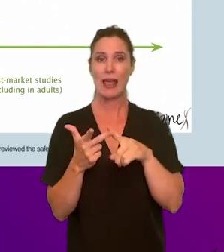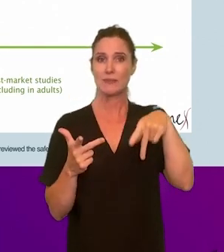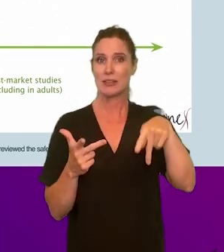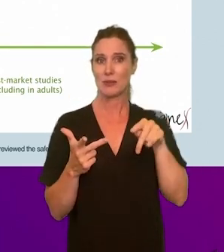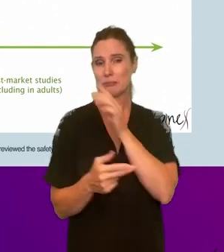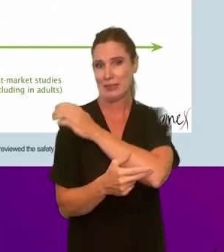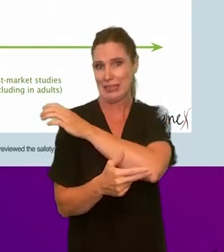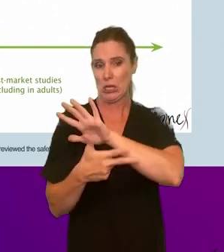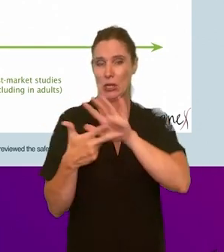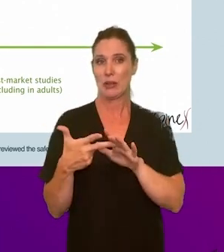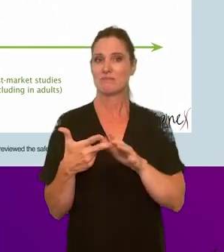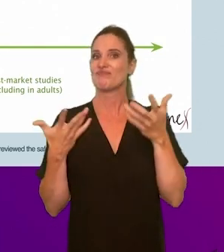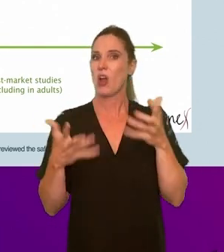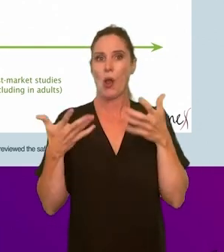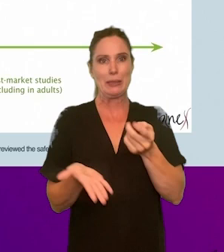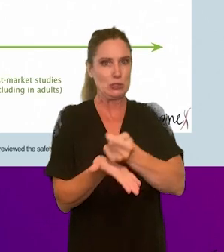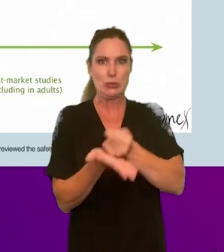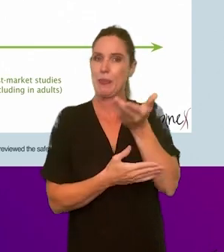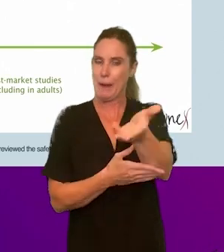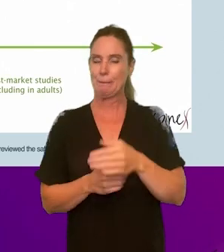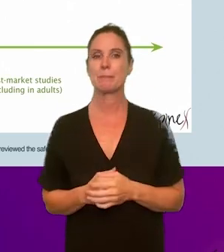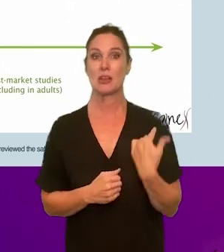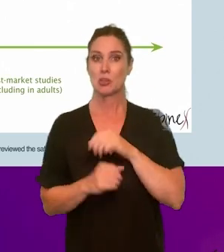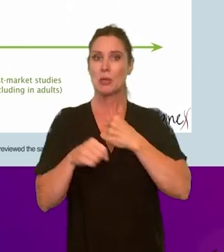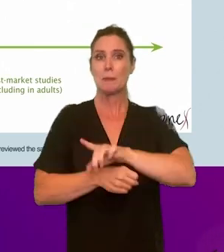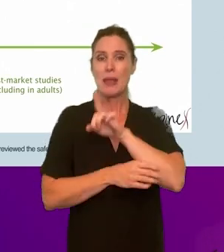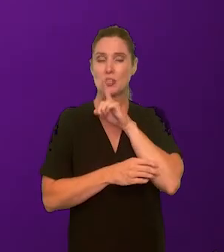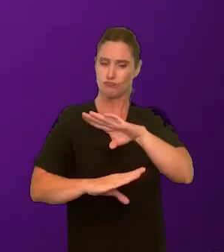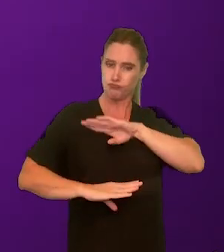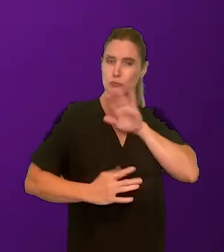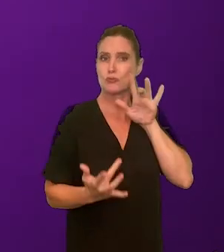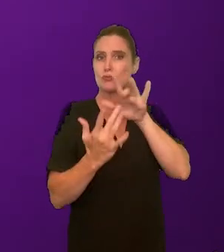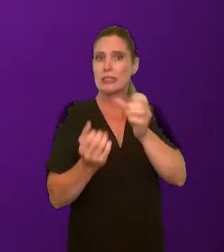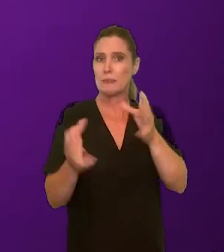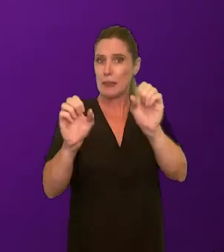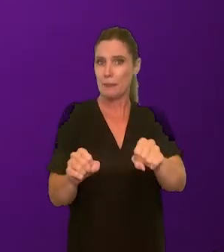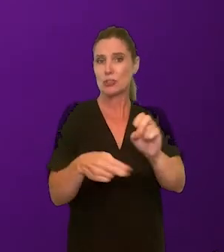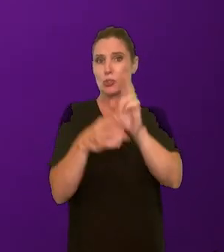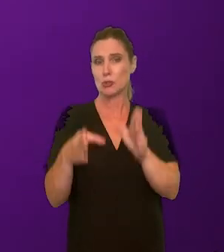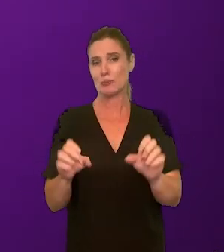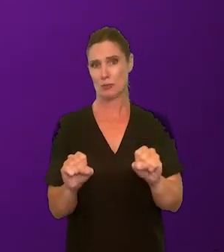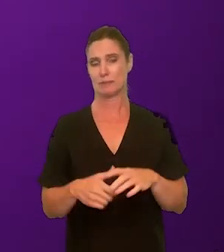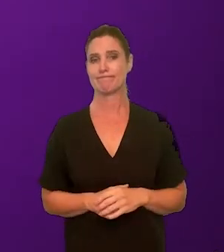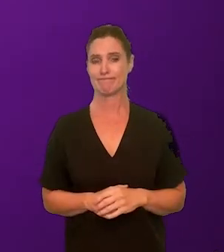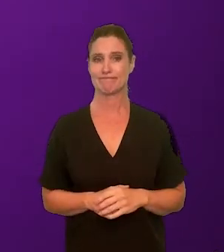so that we can make sure that we reach as many potential users as possible. We've been told by our patients and their families